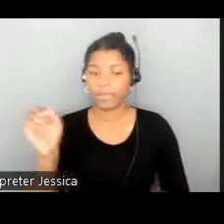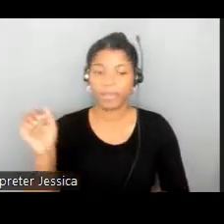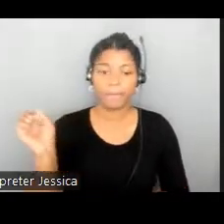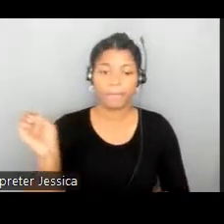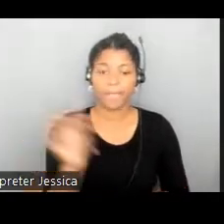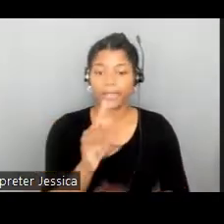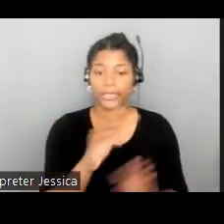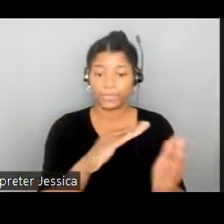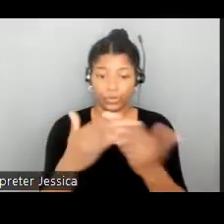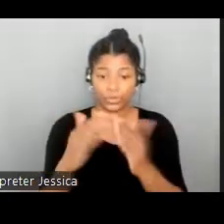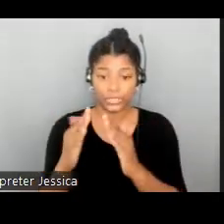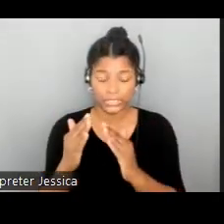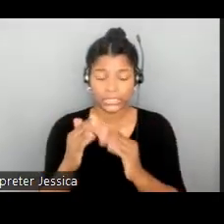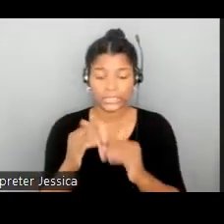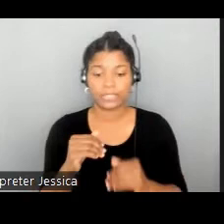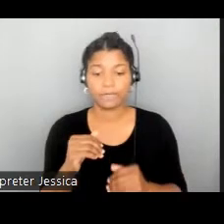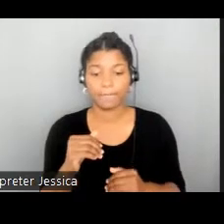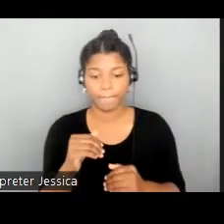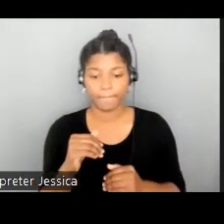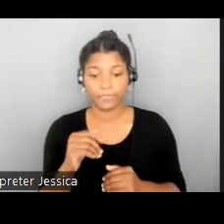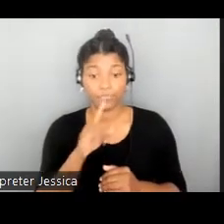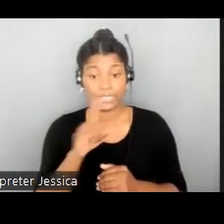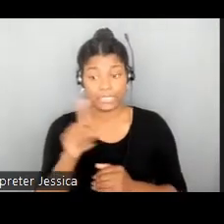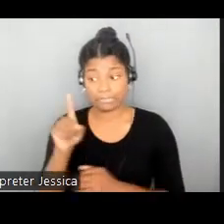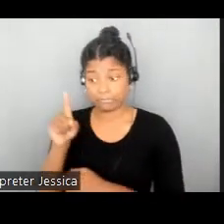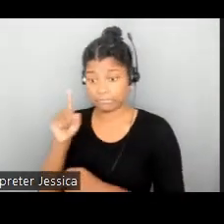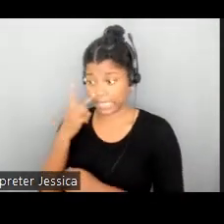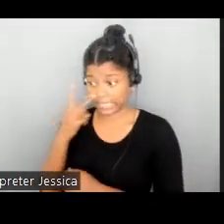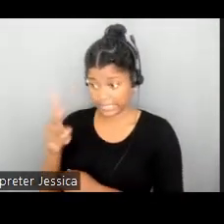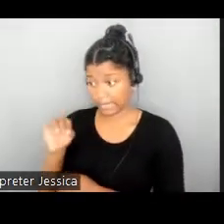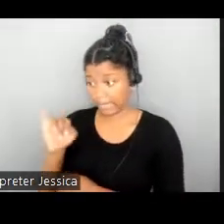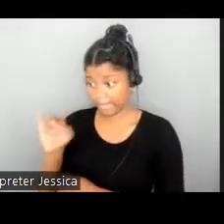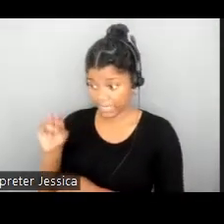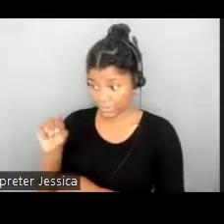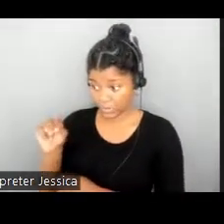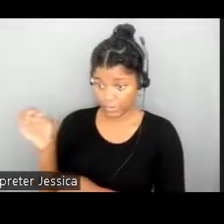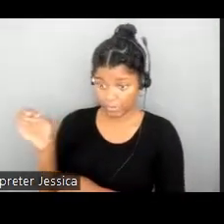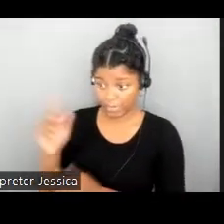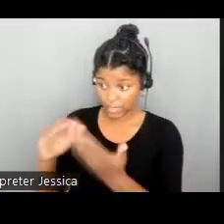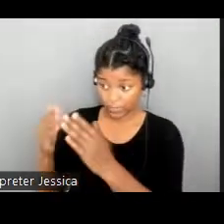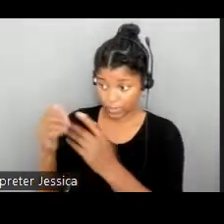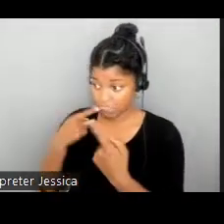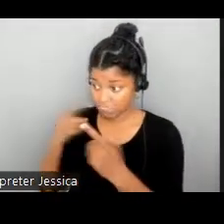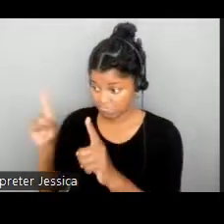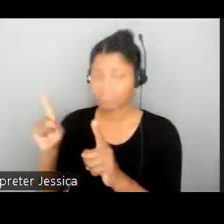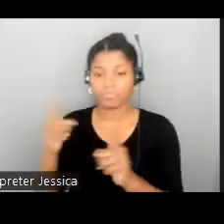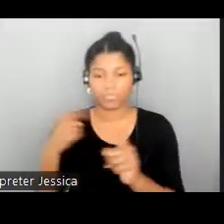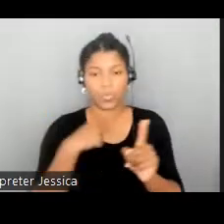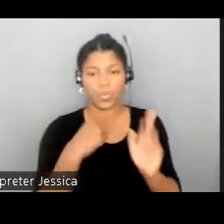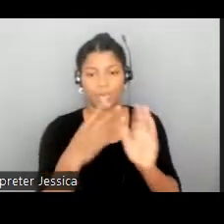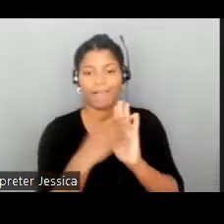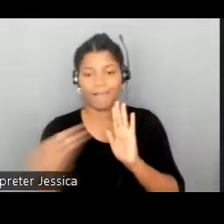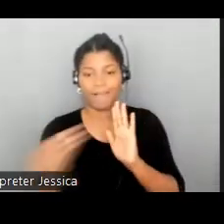quite a bit about Minnesota's Return to Community initiative. The name similarity is not a coincidence.